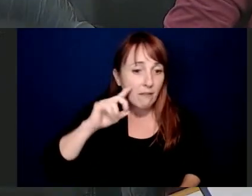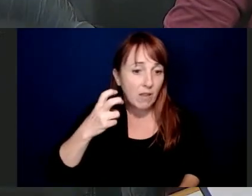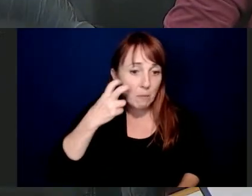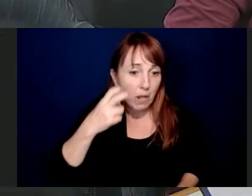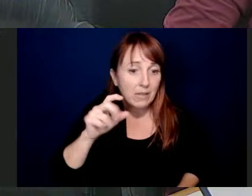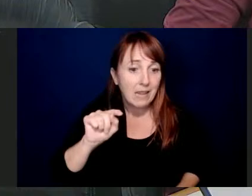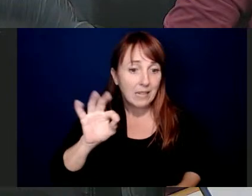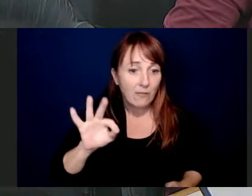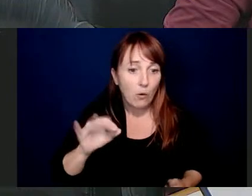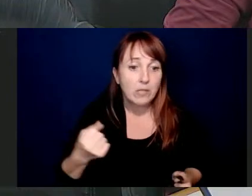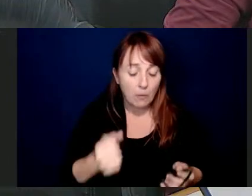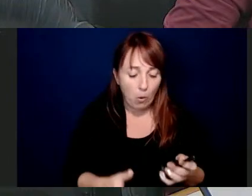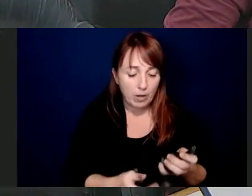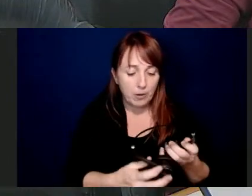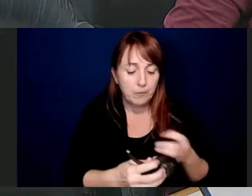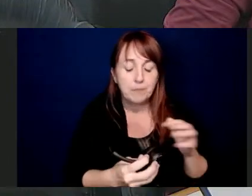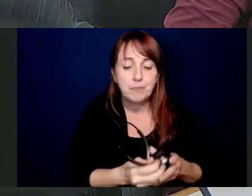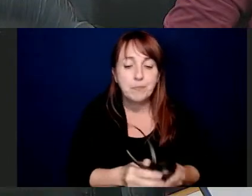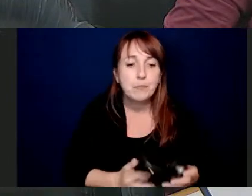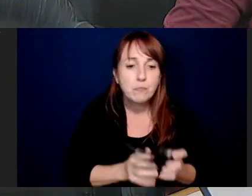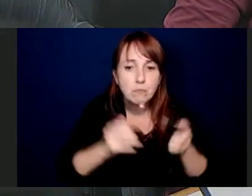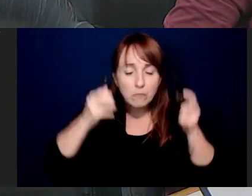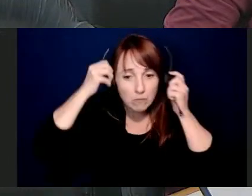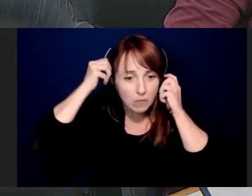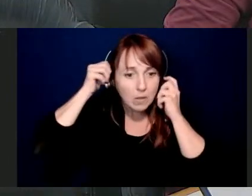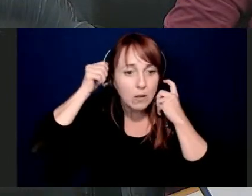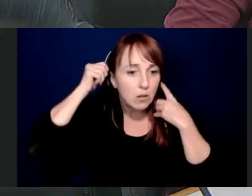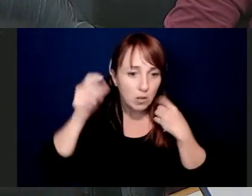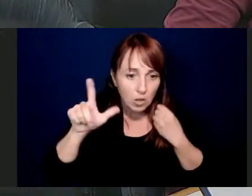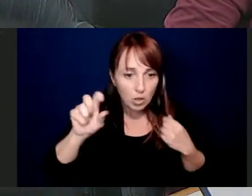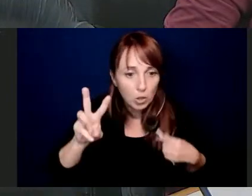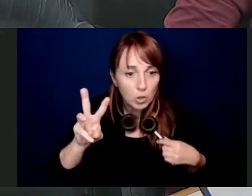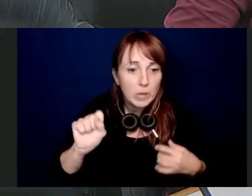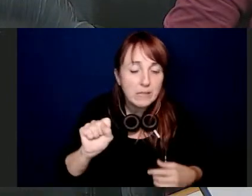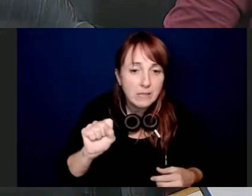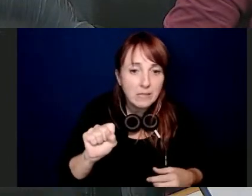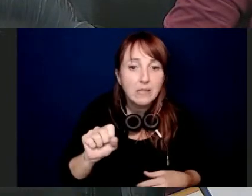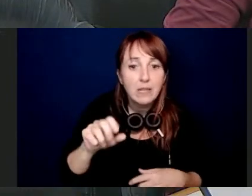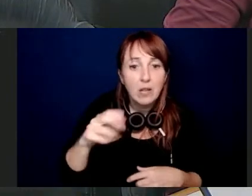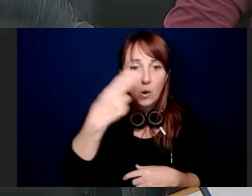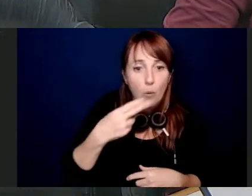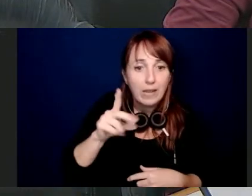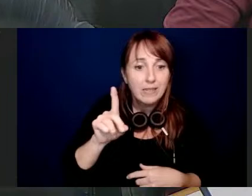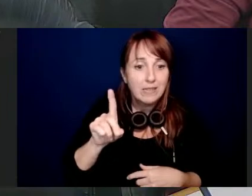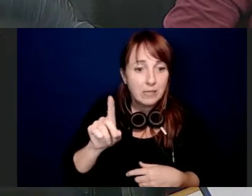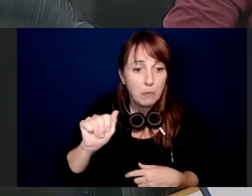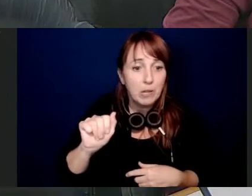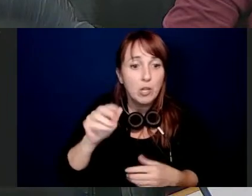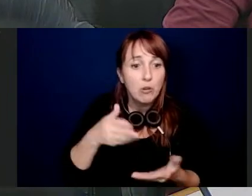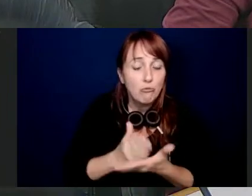Lewis Ick, Hawaii Disability Rights Center in support. Peter Fritz providing comments.